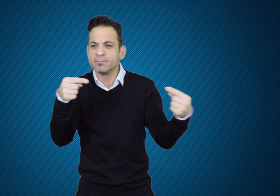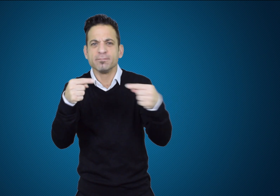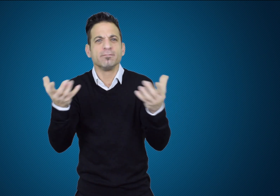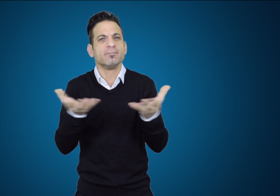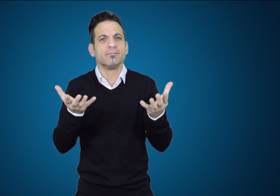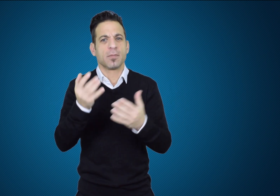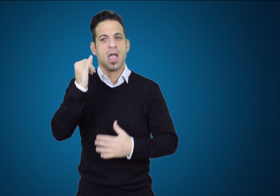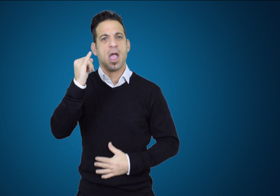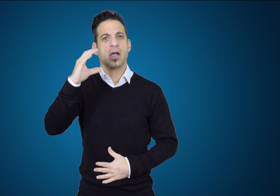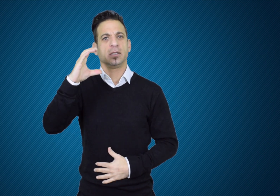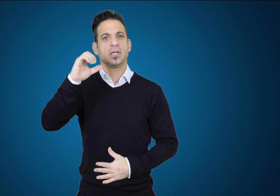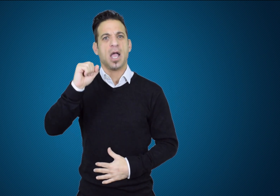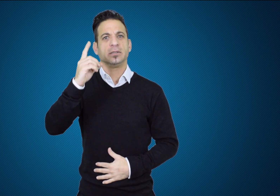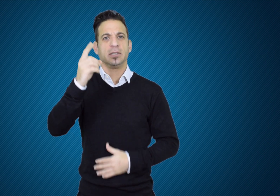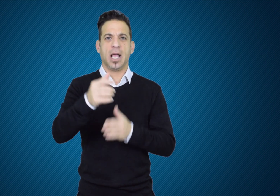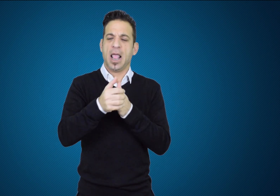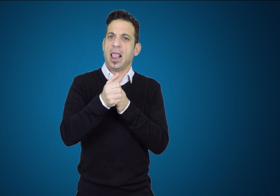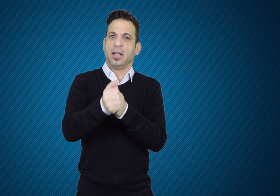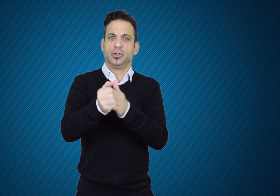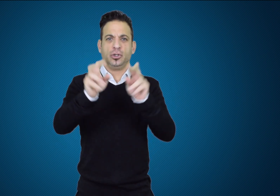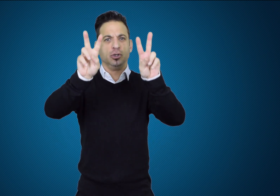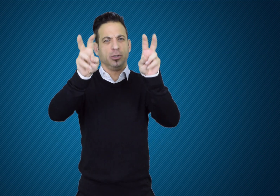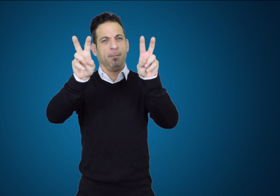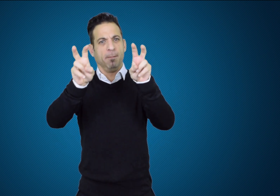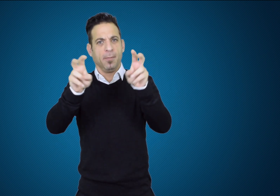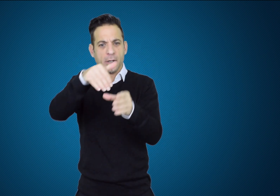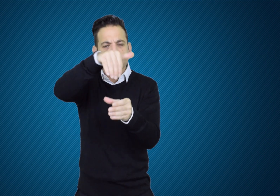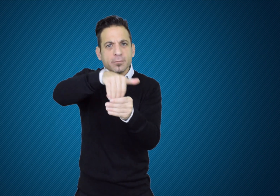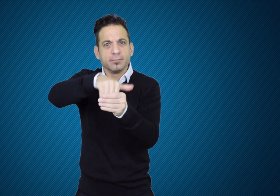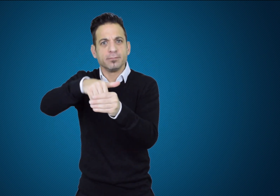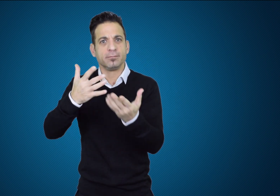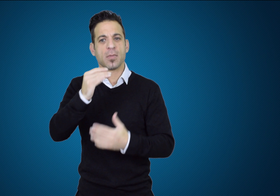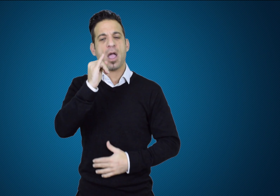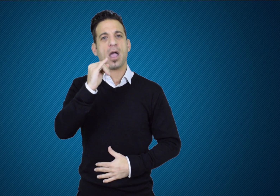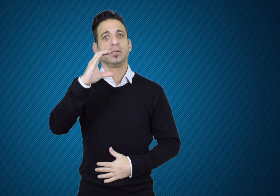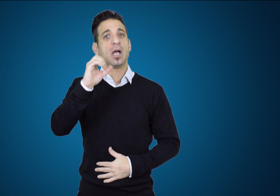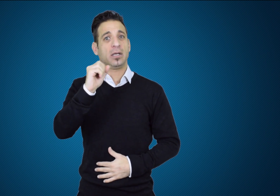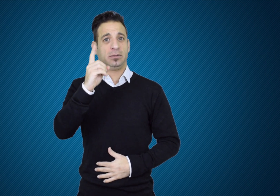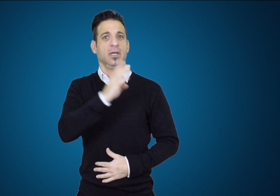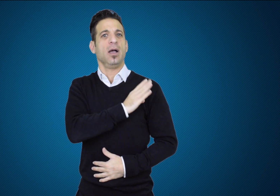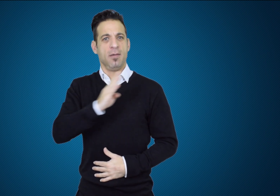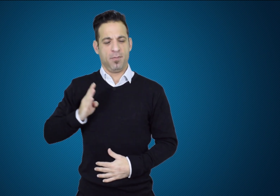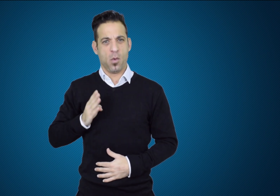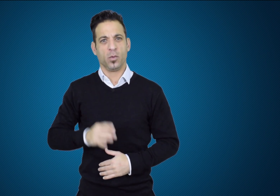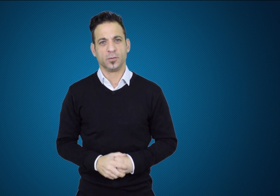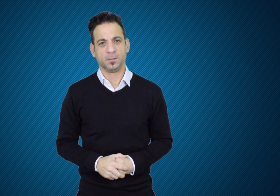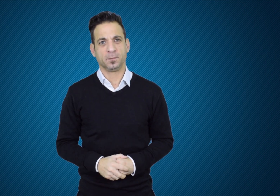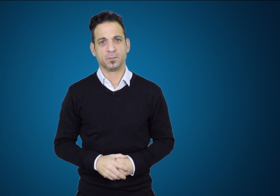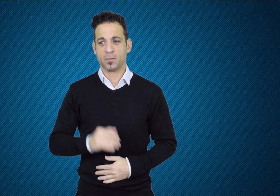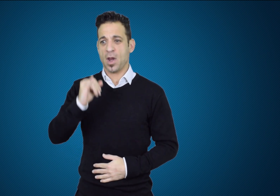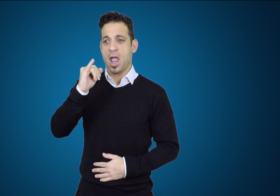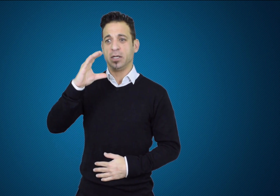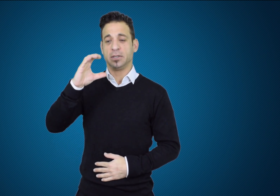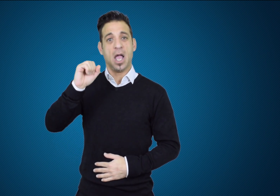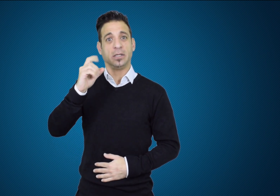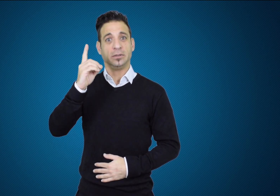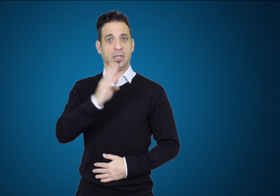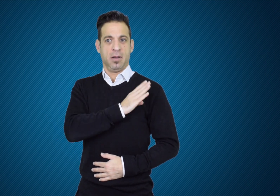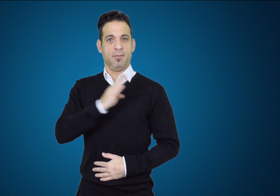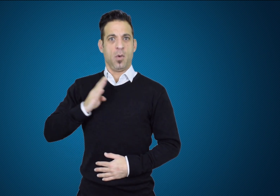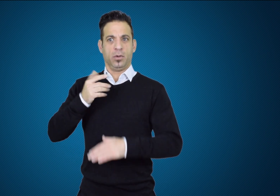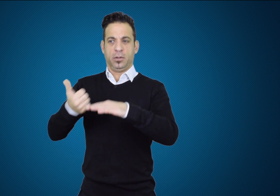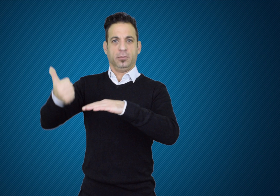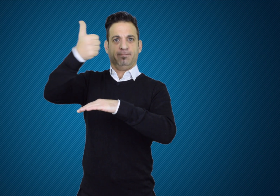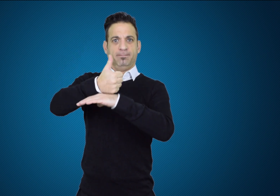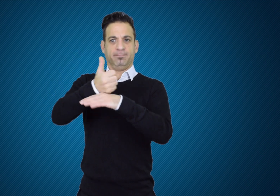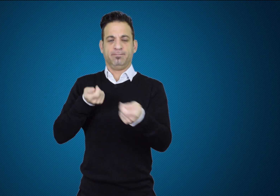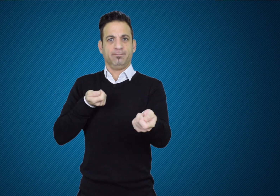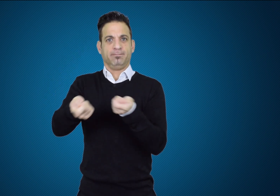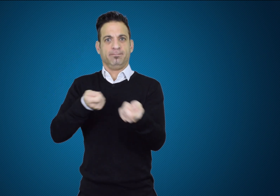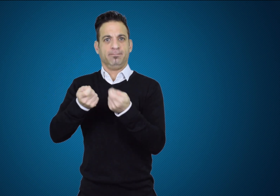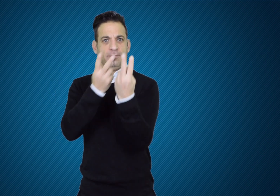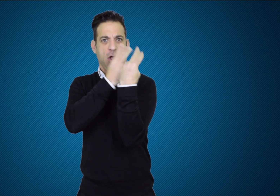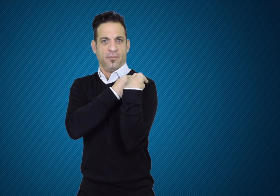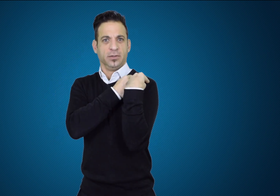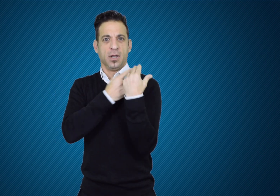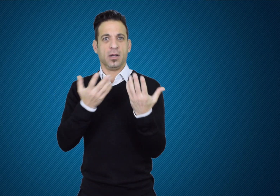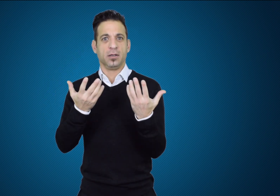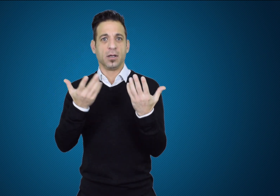the ICSD board, the ICSD chief executive officer,